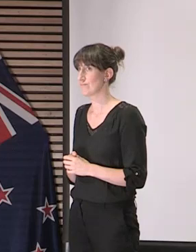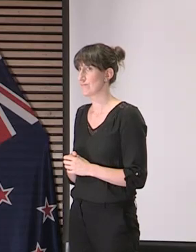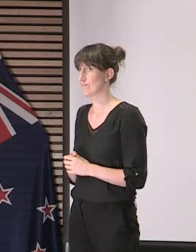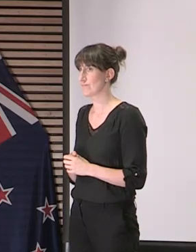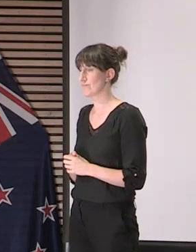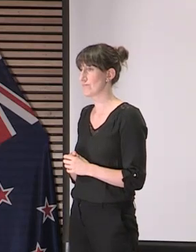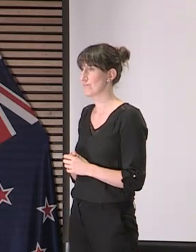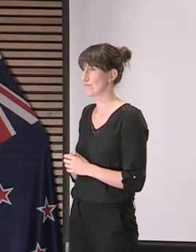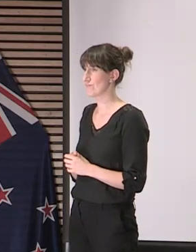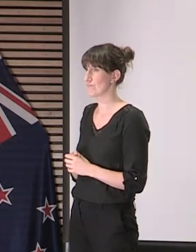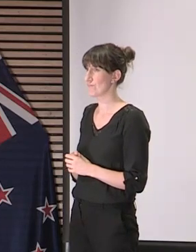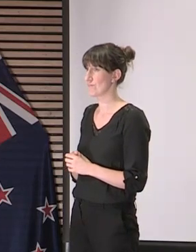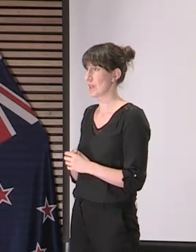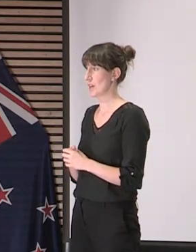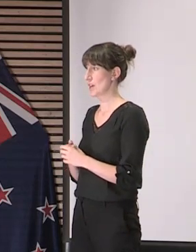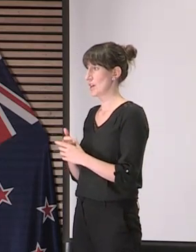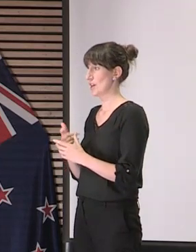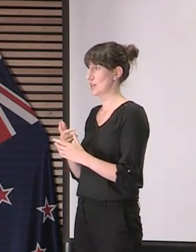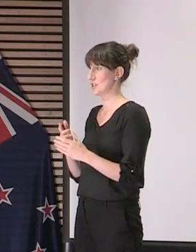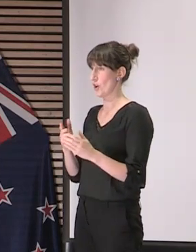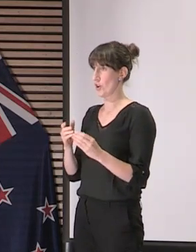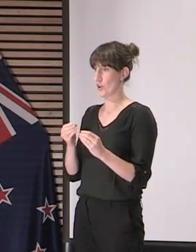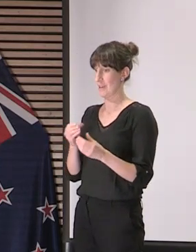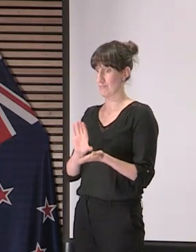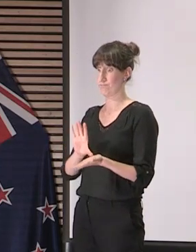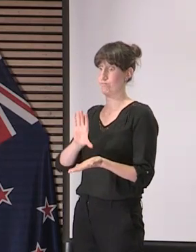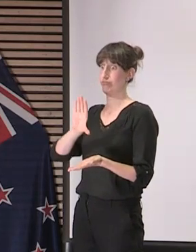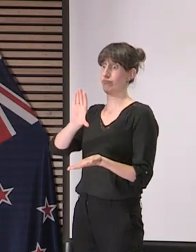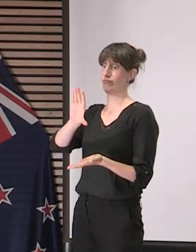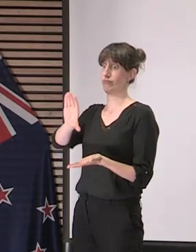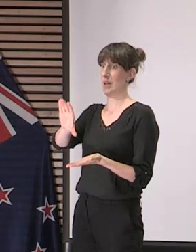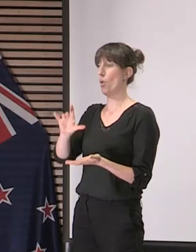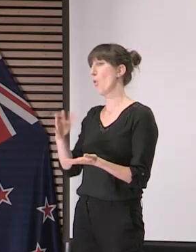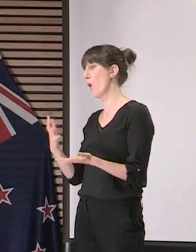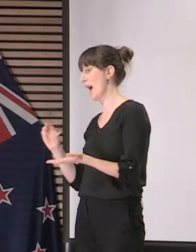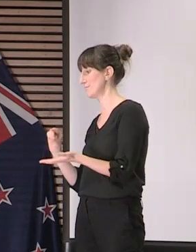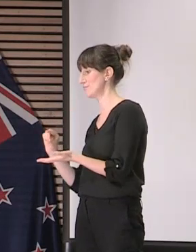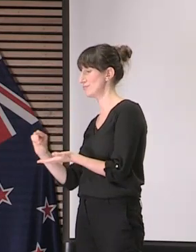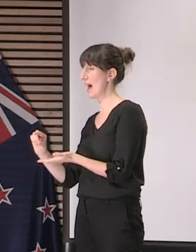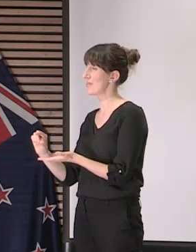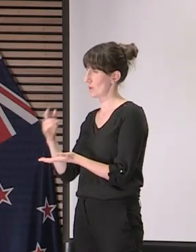students. It won't be I guess,